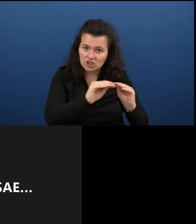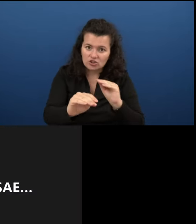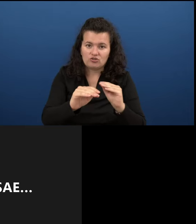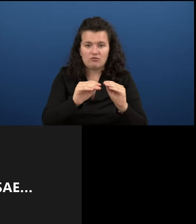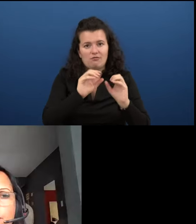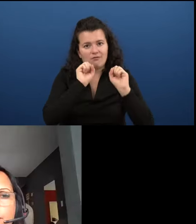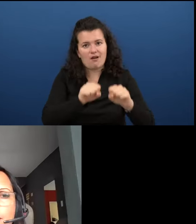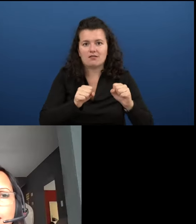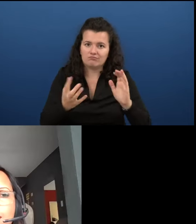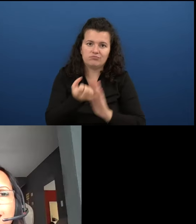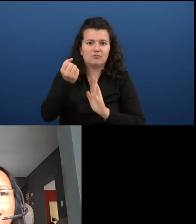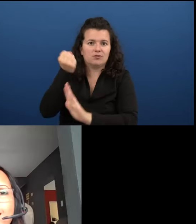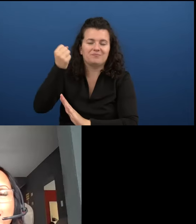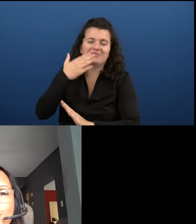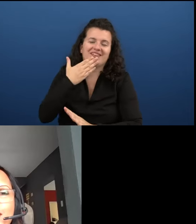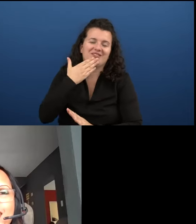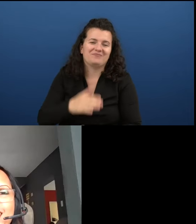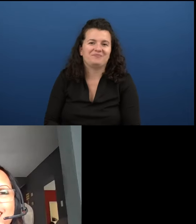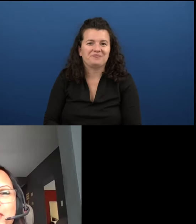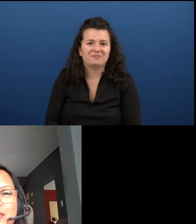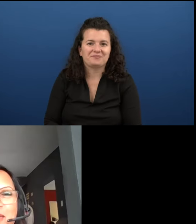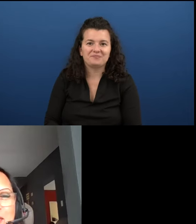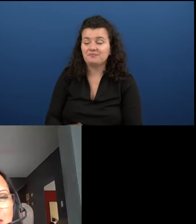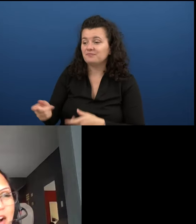you very much. 14:34:48 Thank you kneel before you go off.